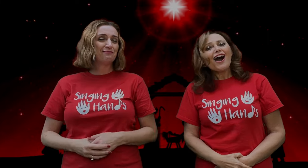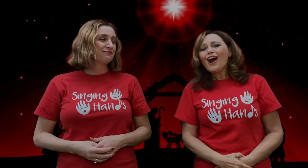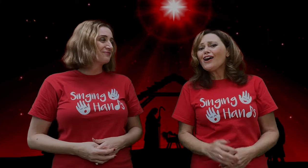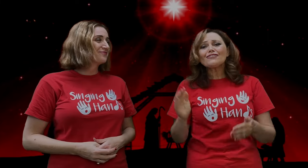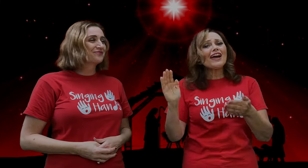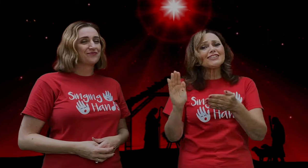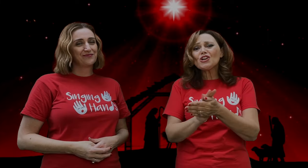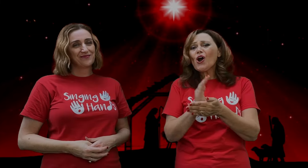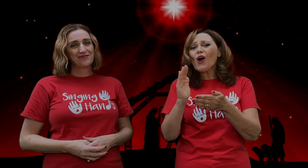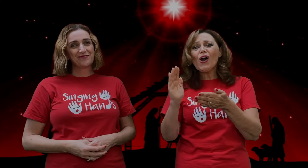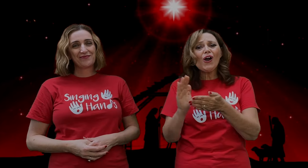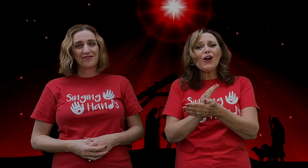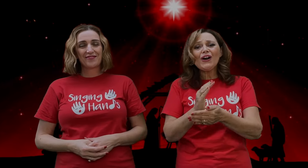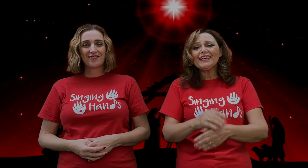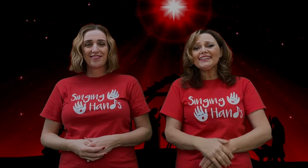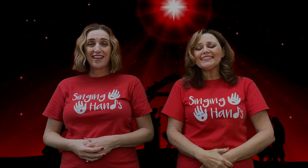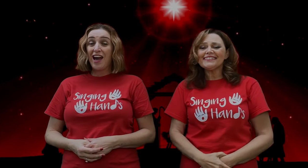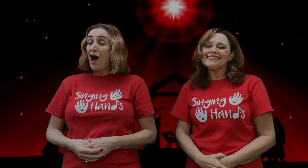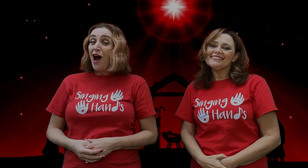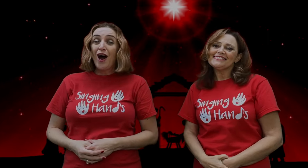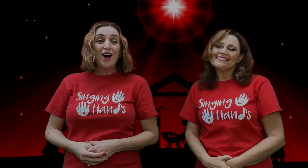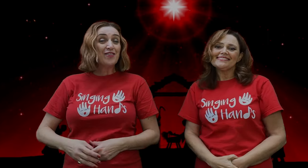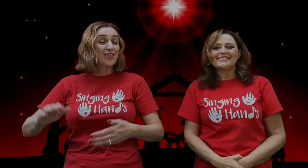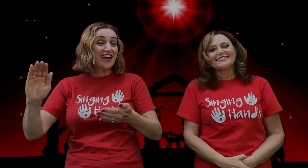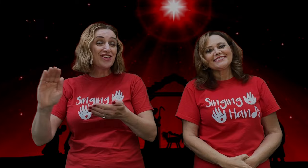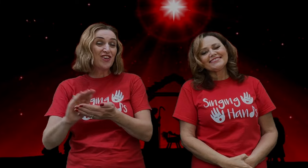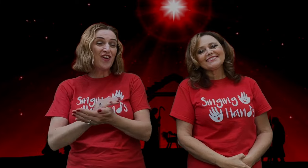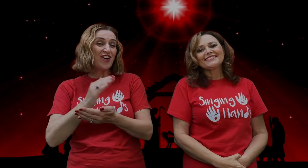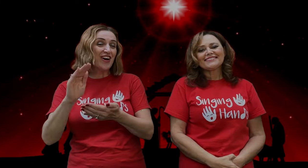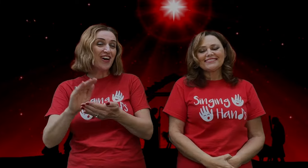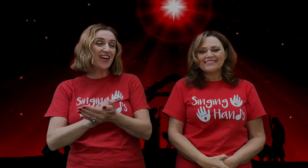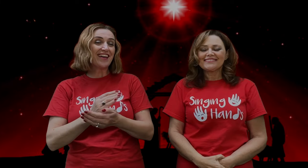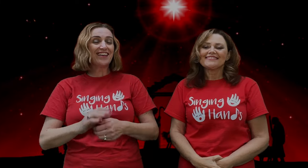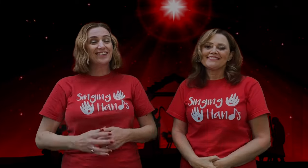Of great joy (of great joy)